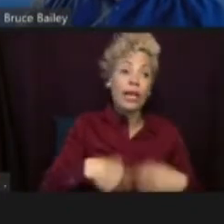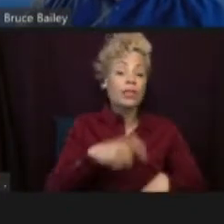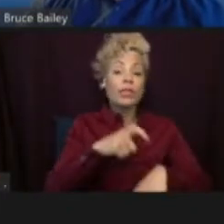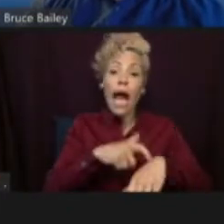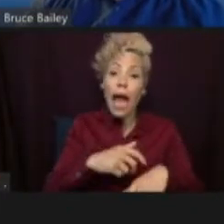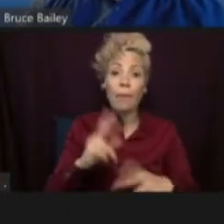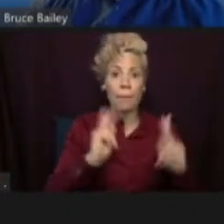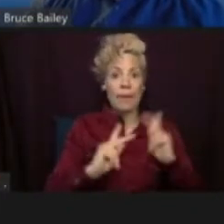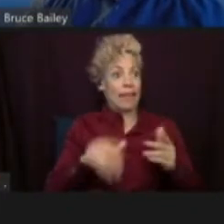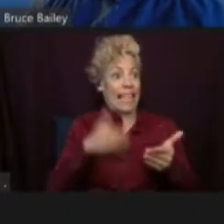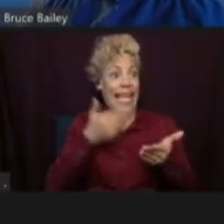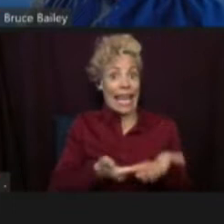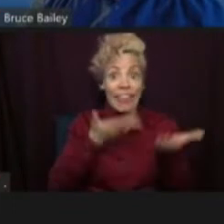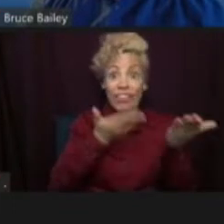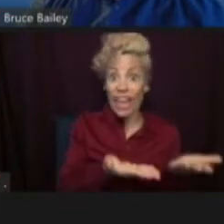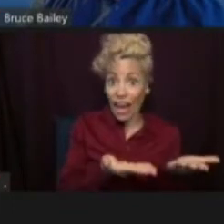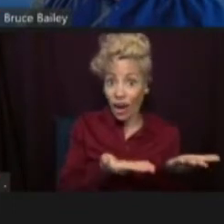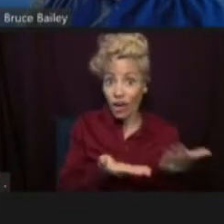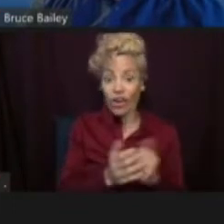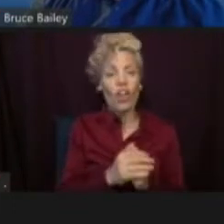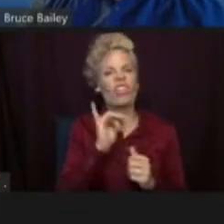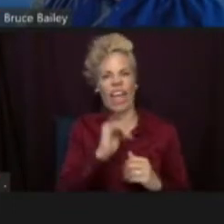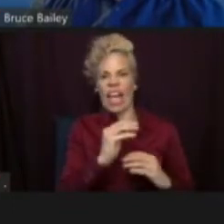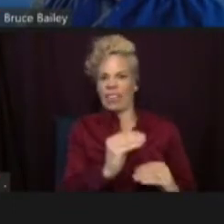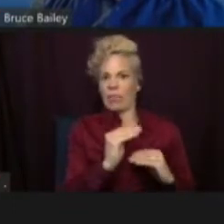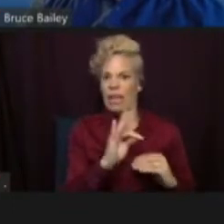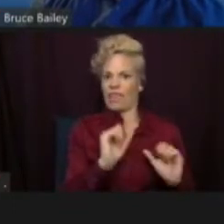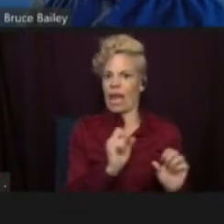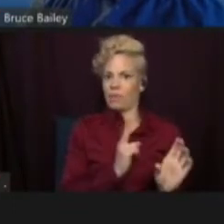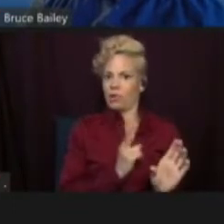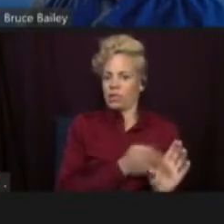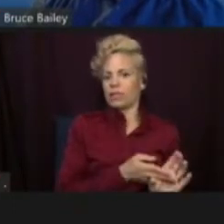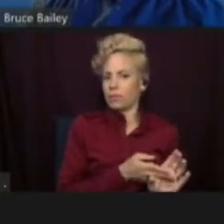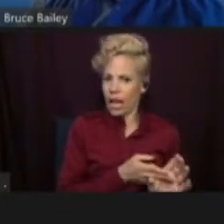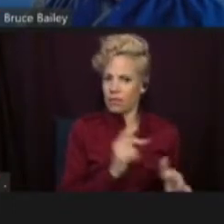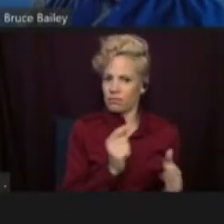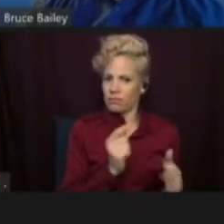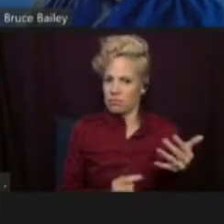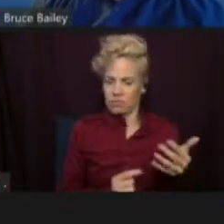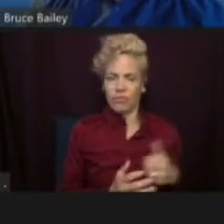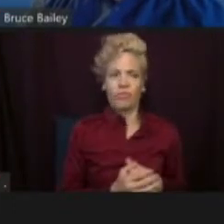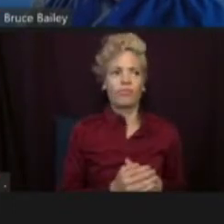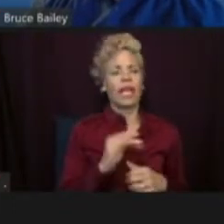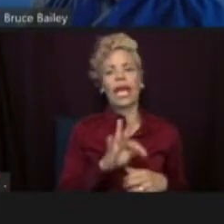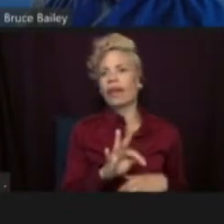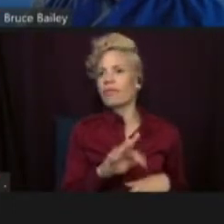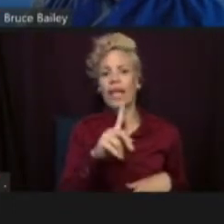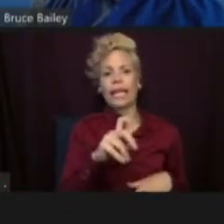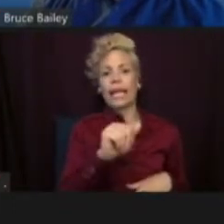and whether or not people could participate in the meetings due to disability or need for assistive technology.